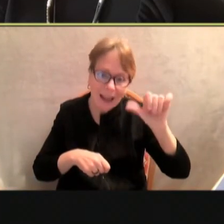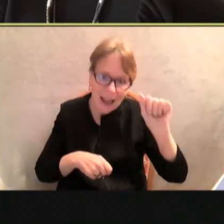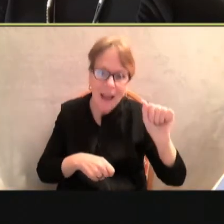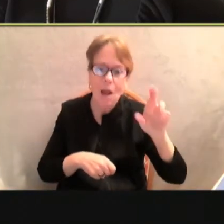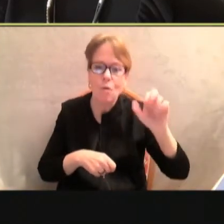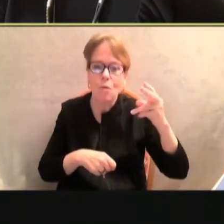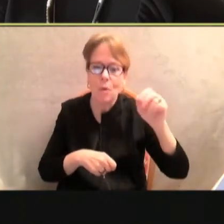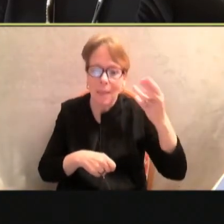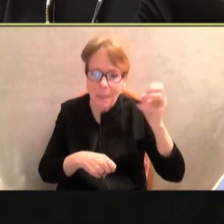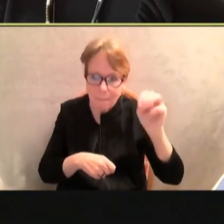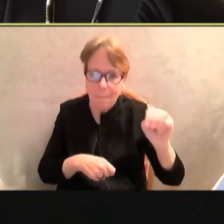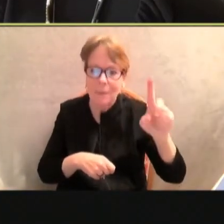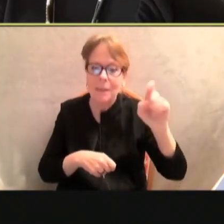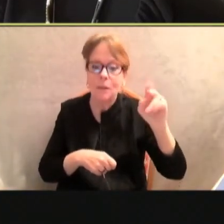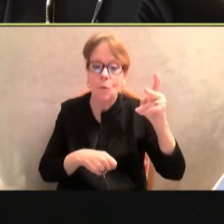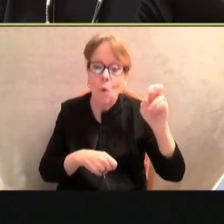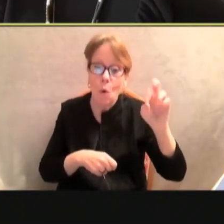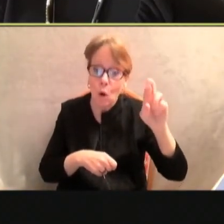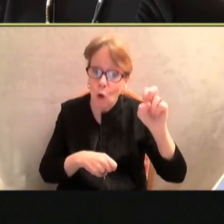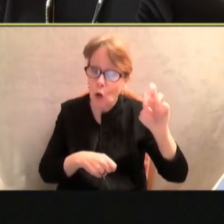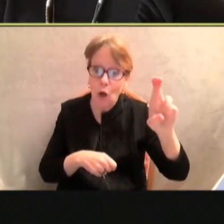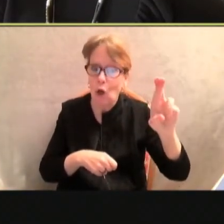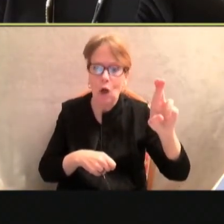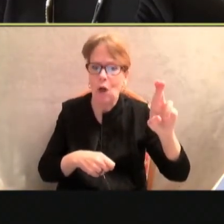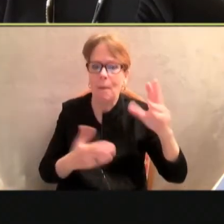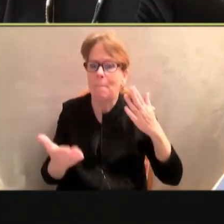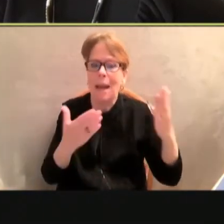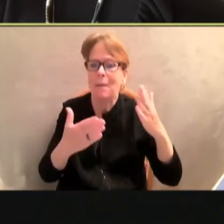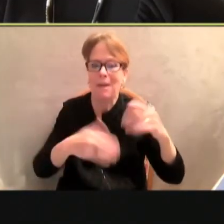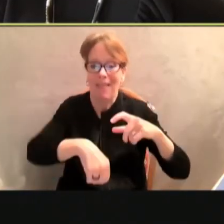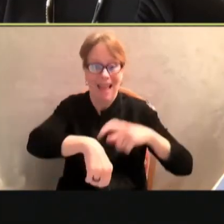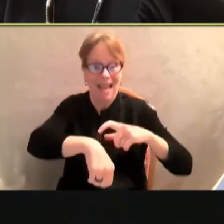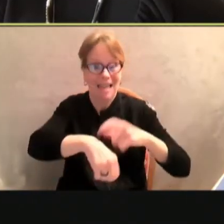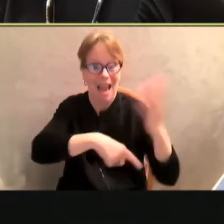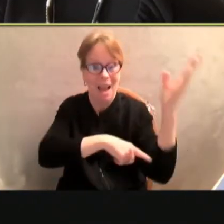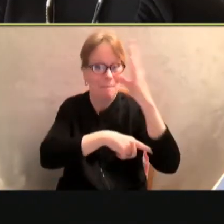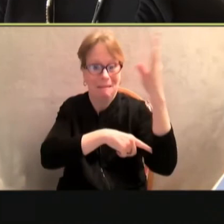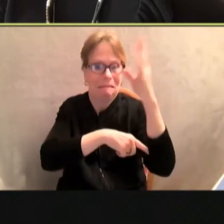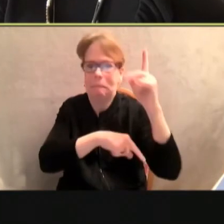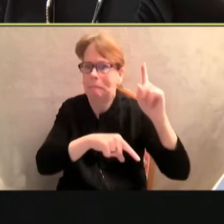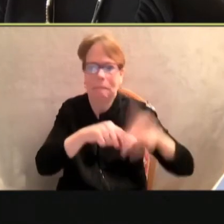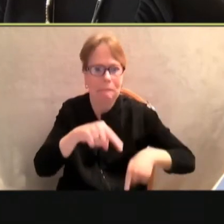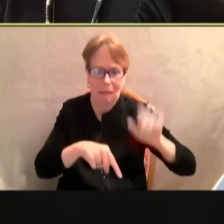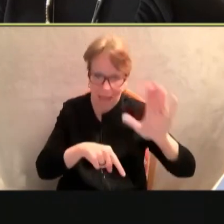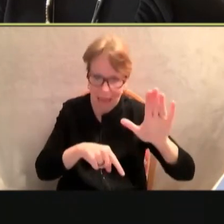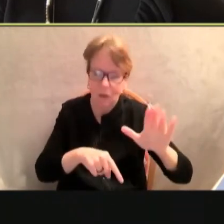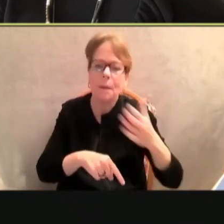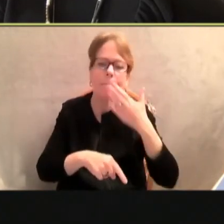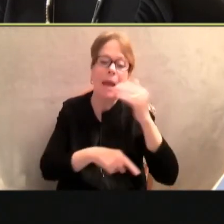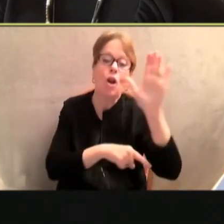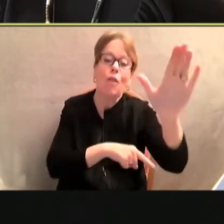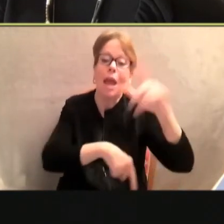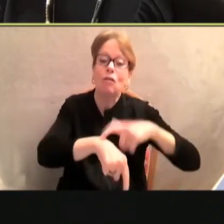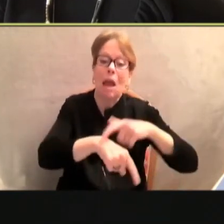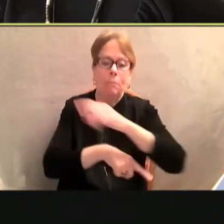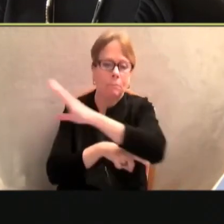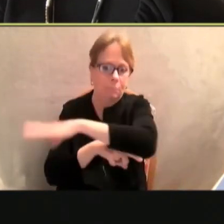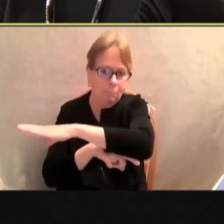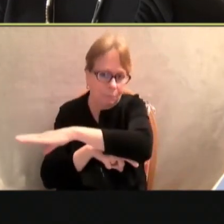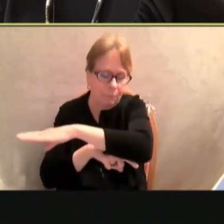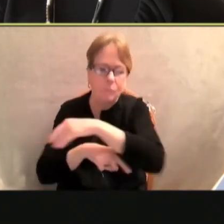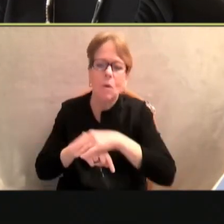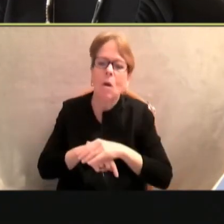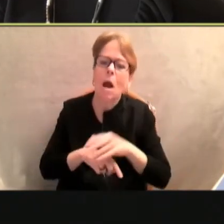up early. Those are ways to accommodate that. Also, sometimes people just need additional